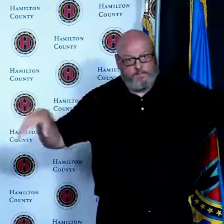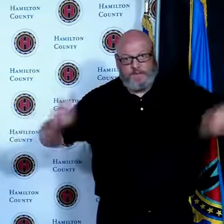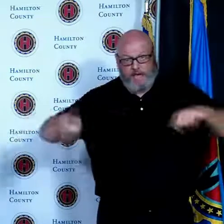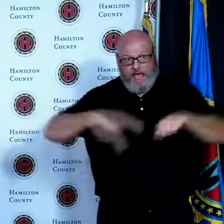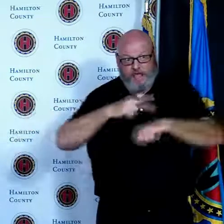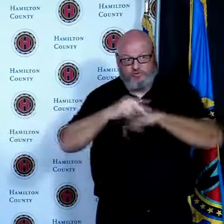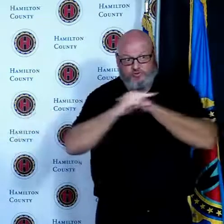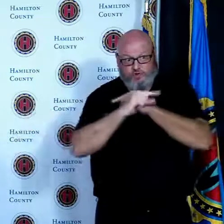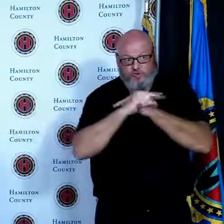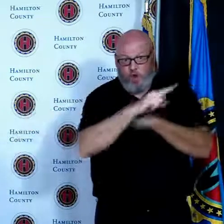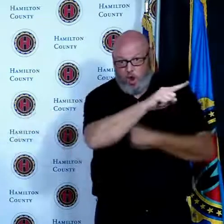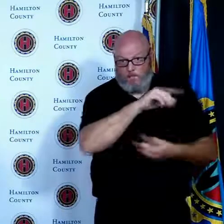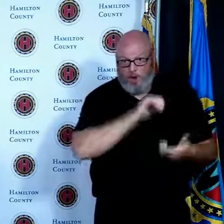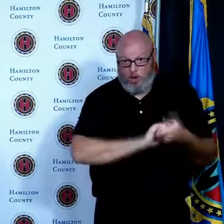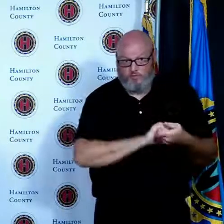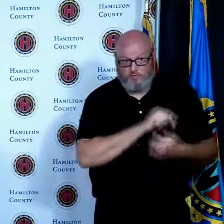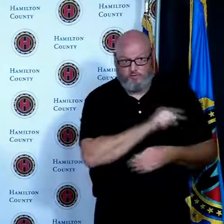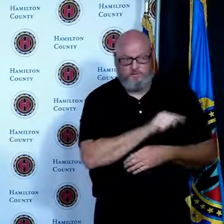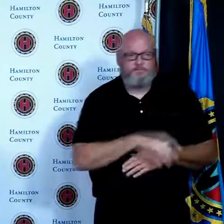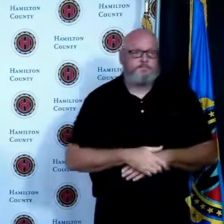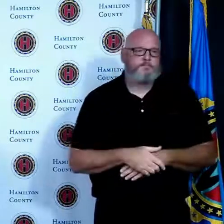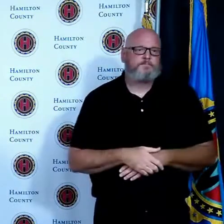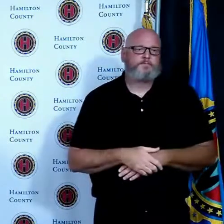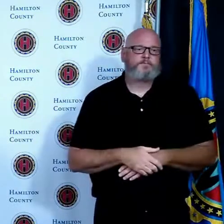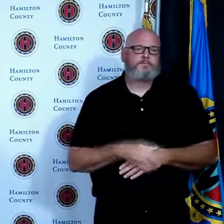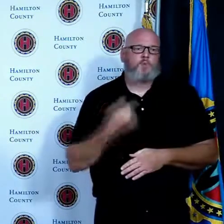and utilizing labs and making sure they're communicating the number of